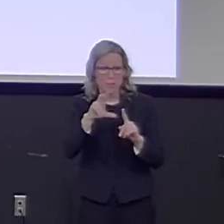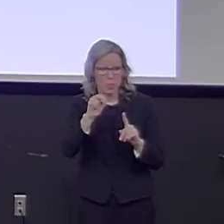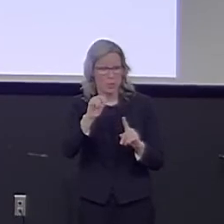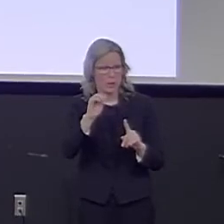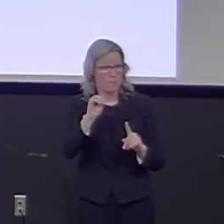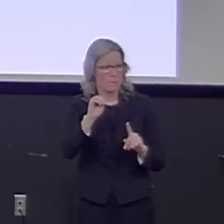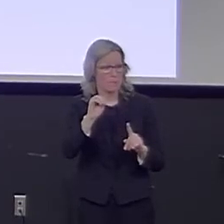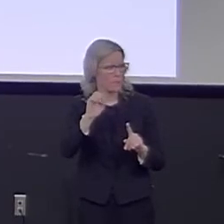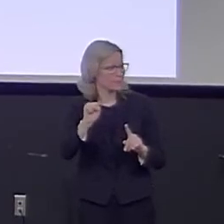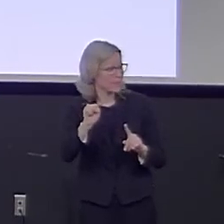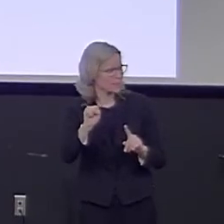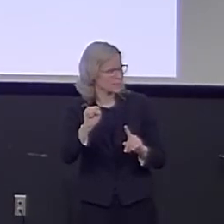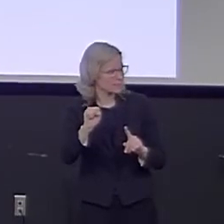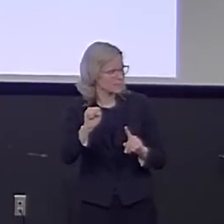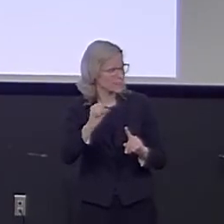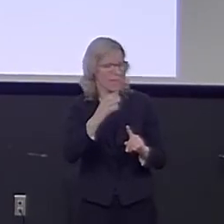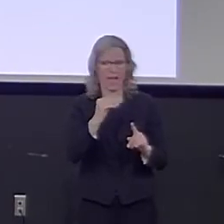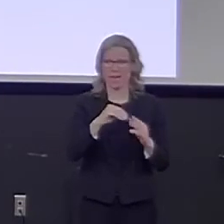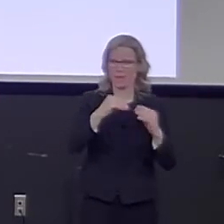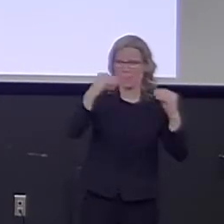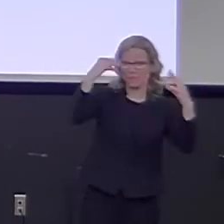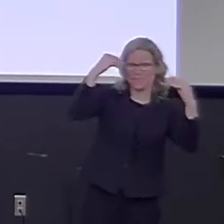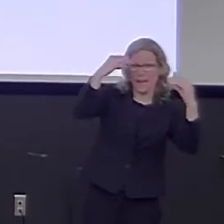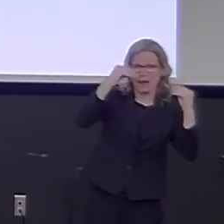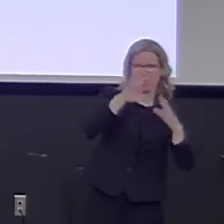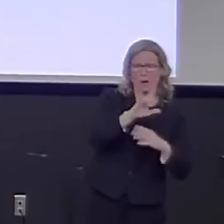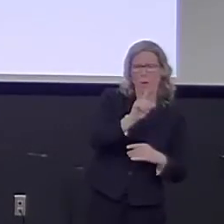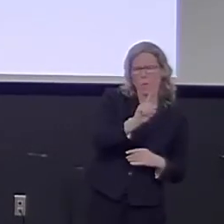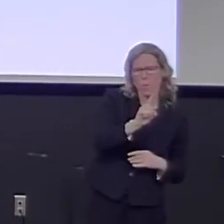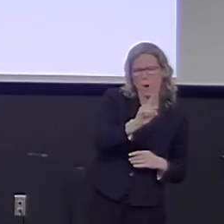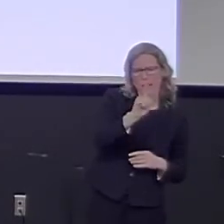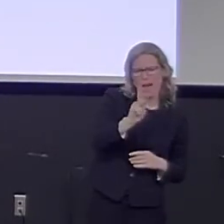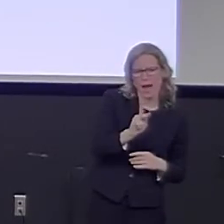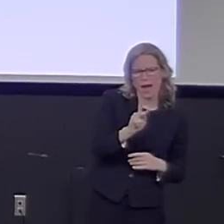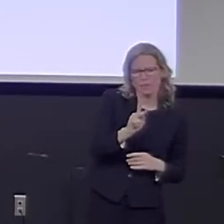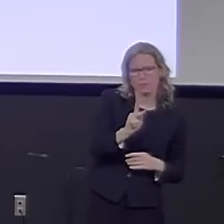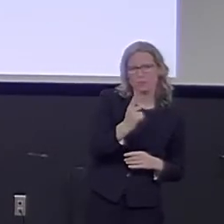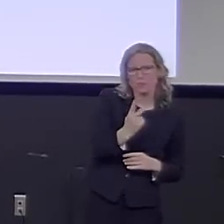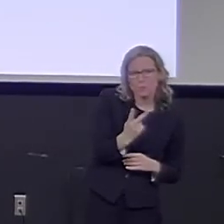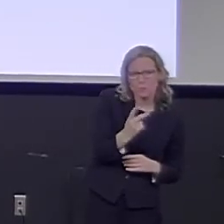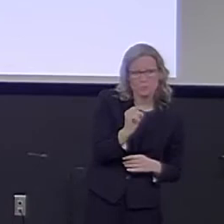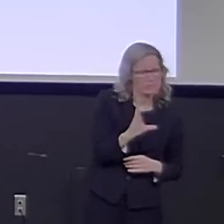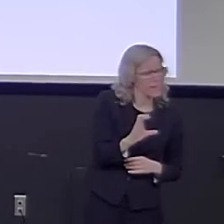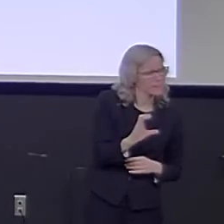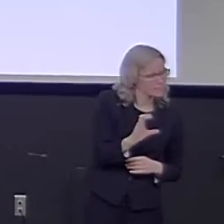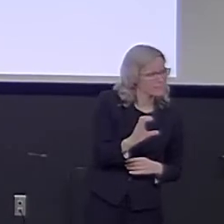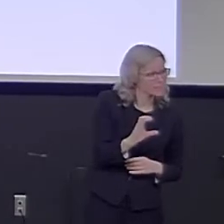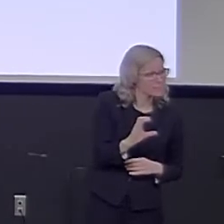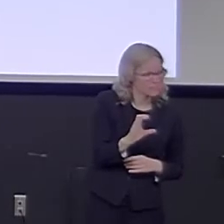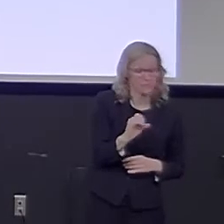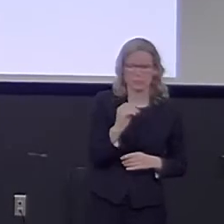And in the scanner we acquire them at about 1 1/2 to two seconds, so an order of magnitude better.